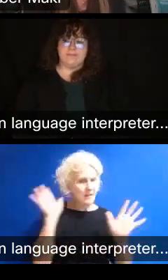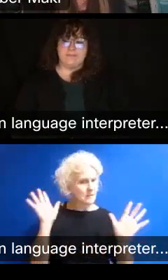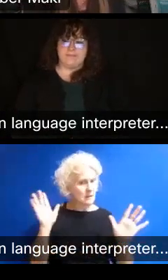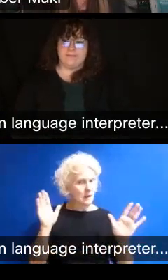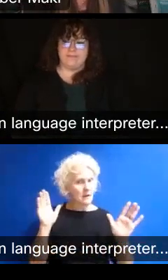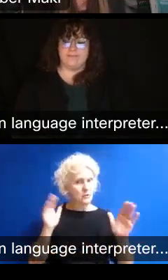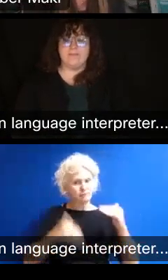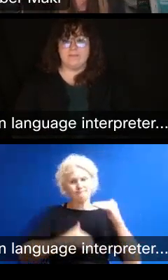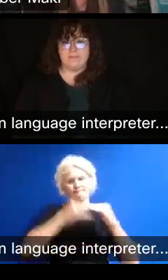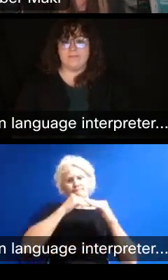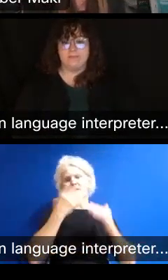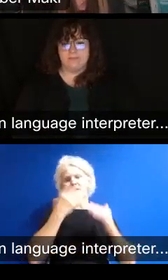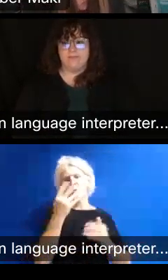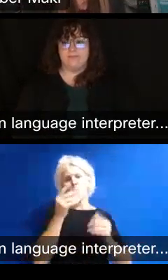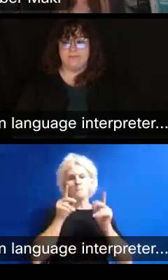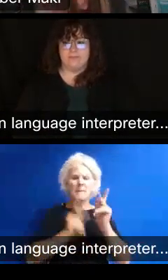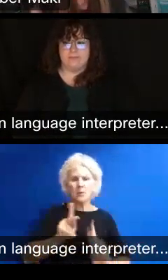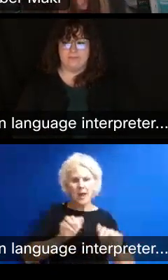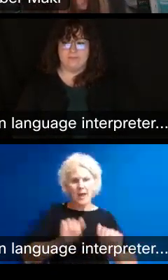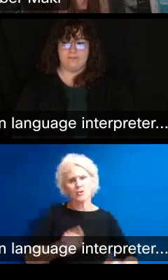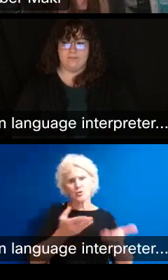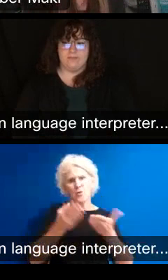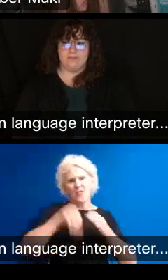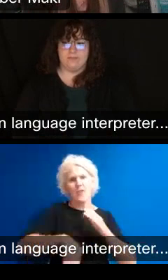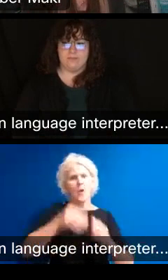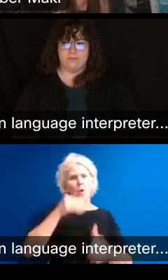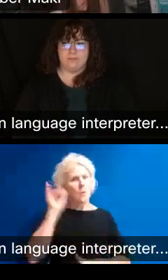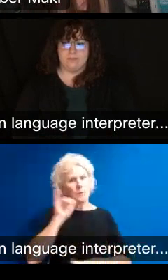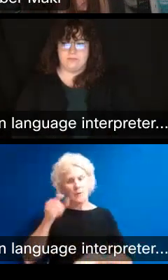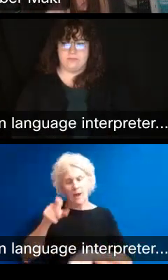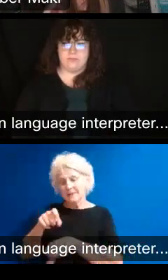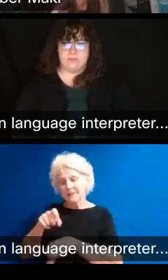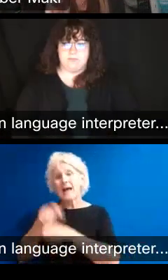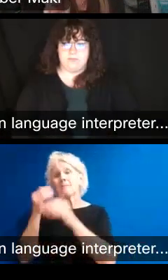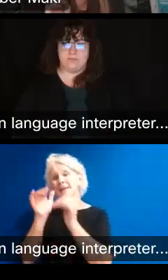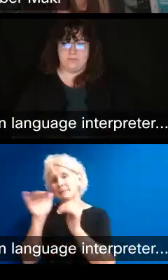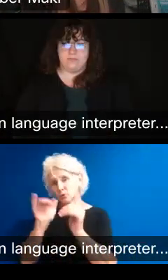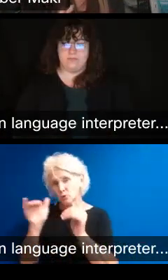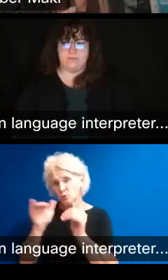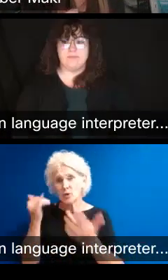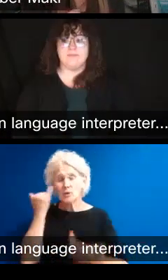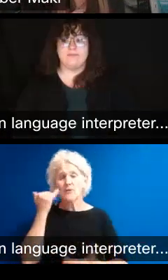that can be served in the homes, too. There's a time limit, so for adult foster care child foster